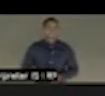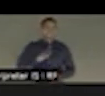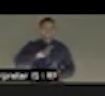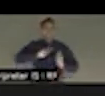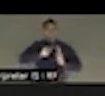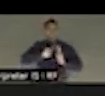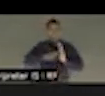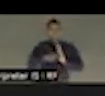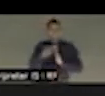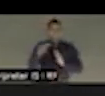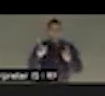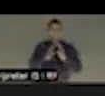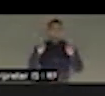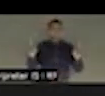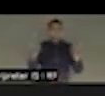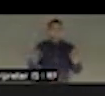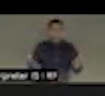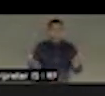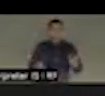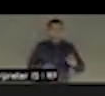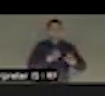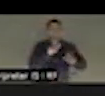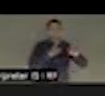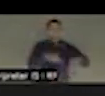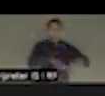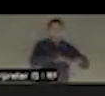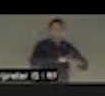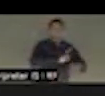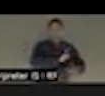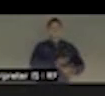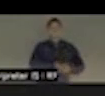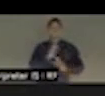and experience about accessibility and inaccessibility of websites and apps